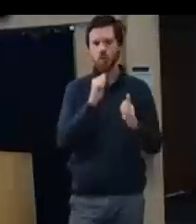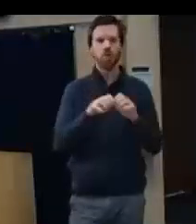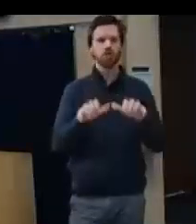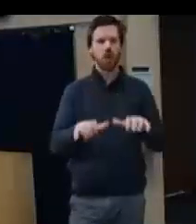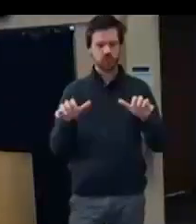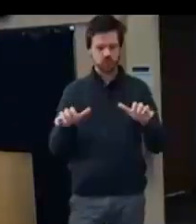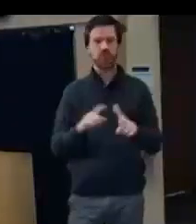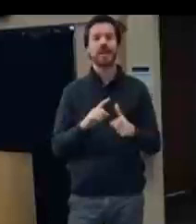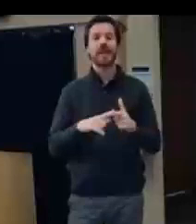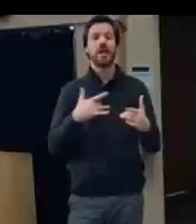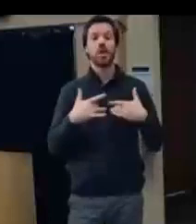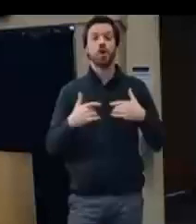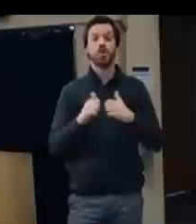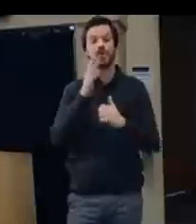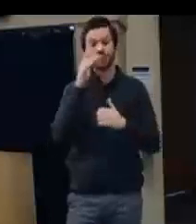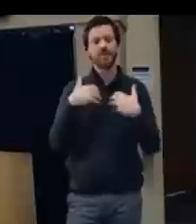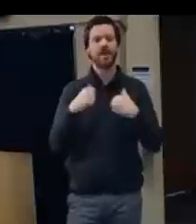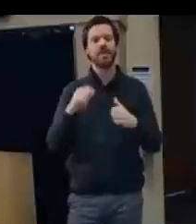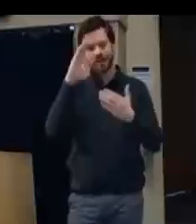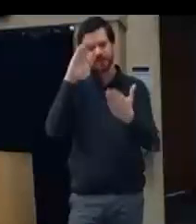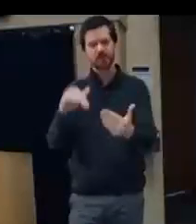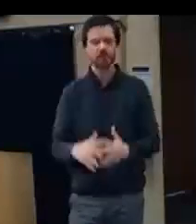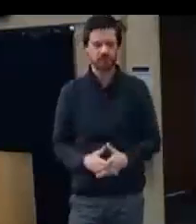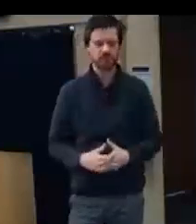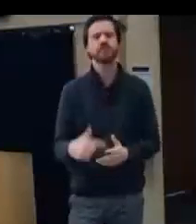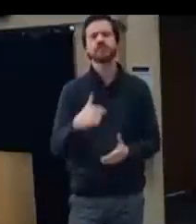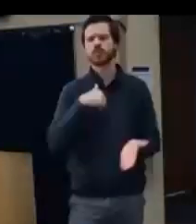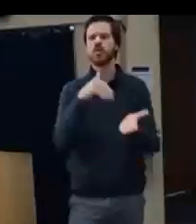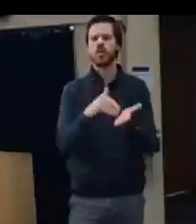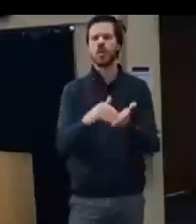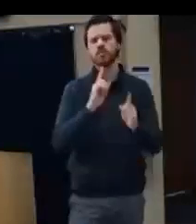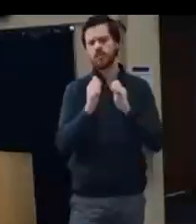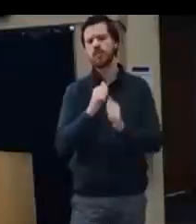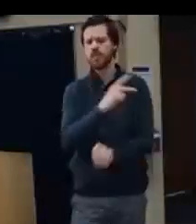concerns regarding future health expectations so I often talk with their patients about with